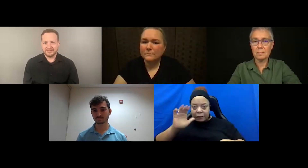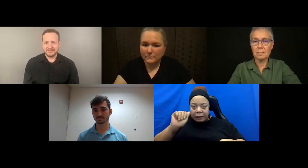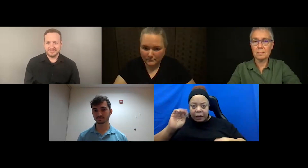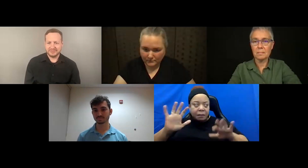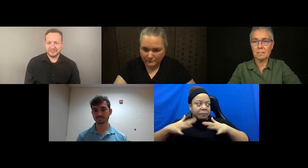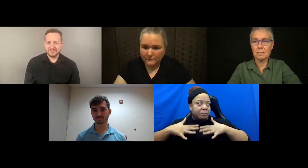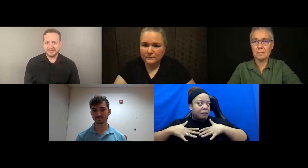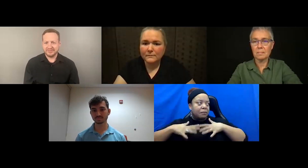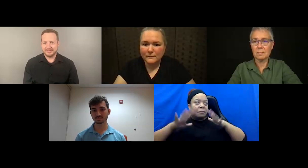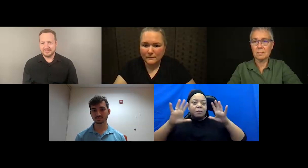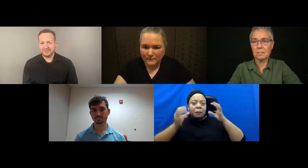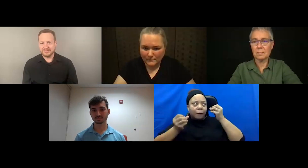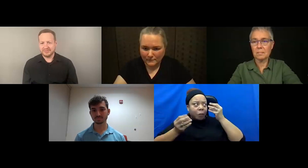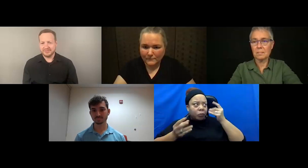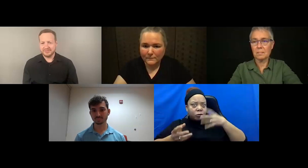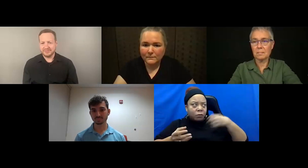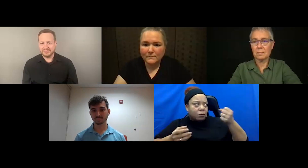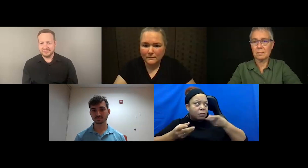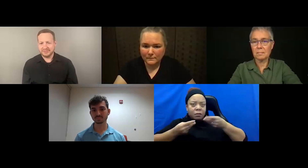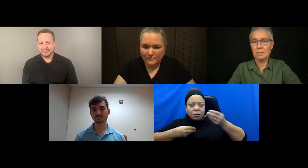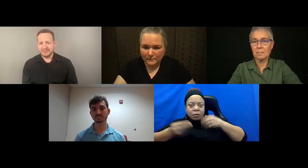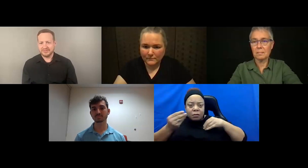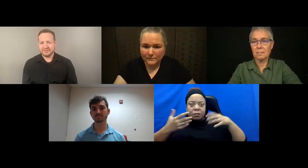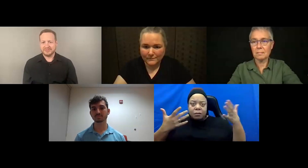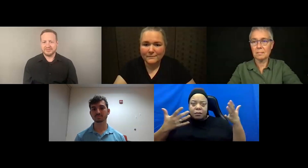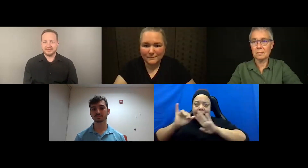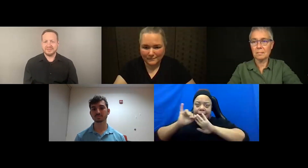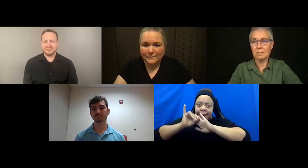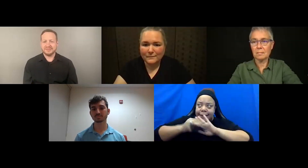talk about our identity? The scams. Where are they taking my information? How are they using